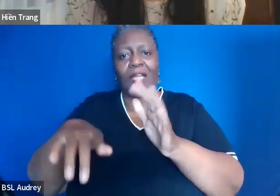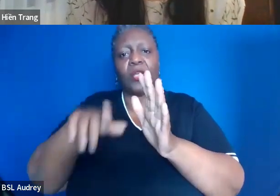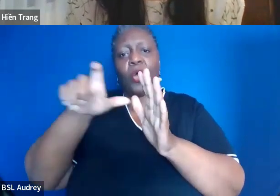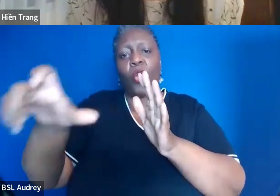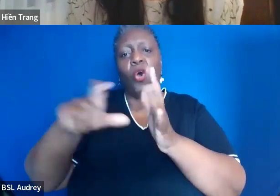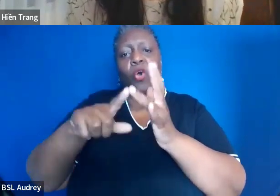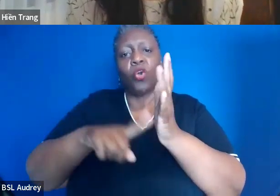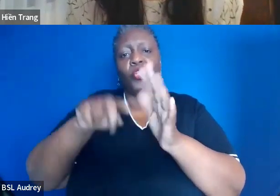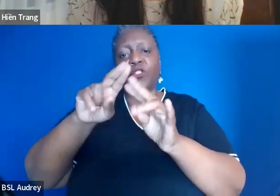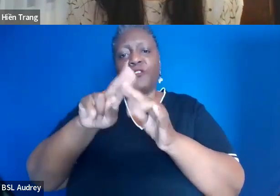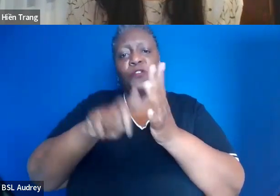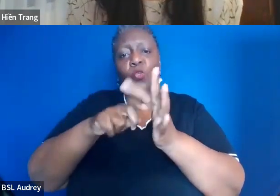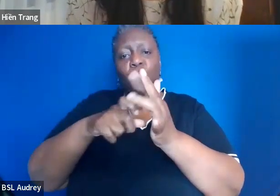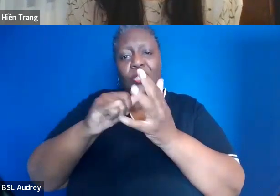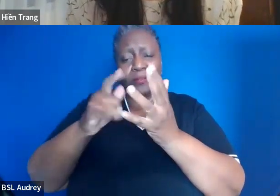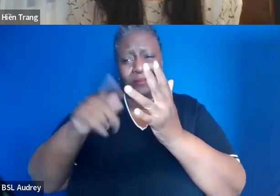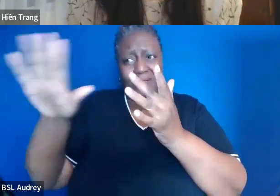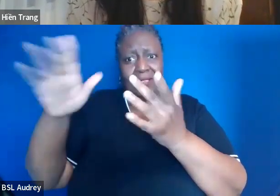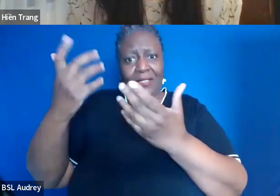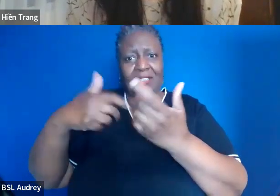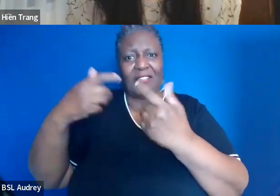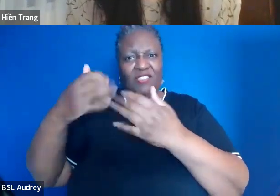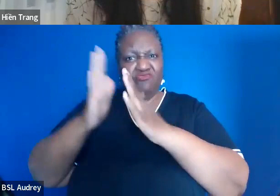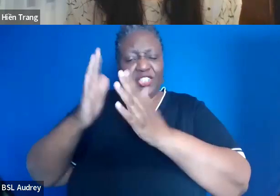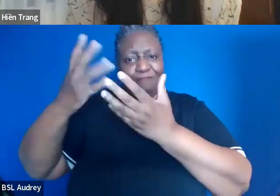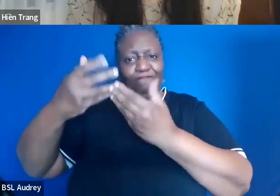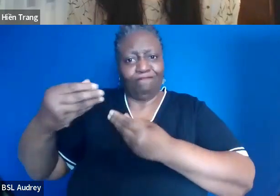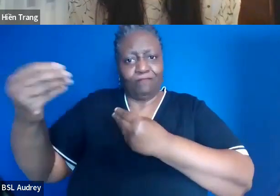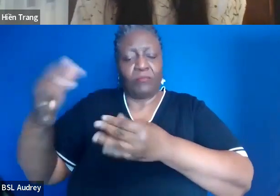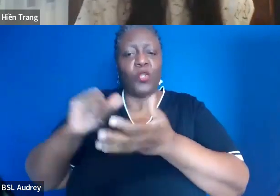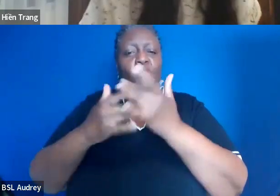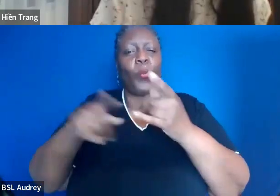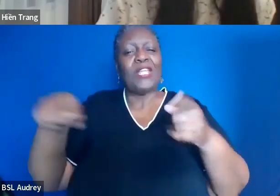um it was still very patriarchal and so it's a critique of that society